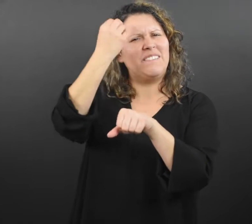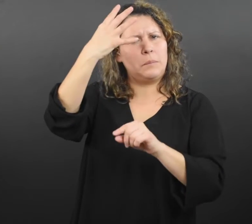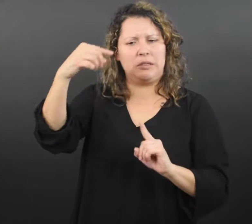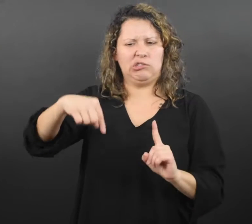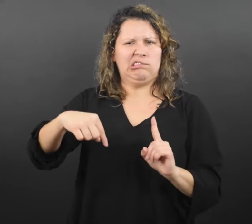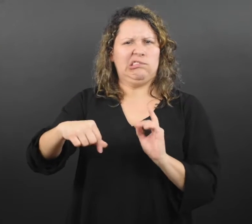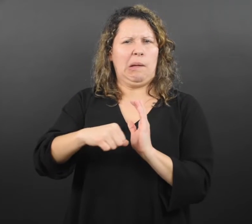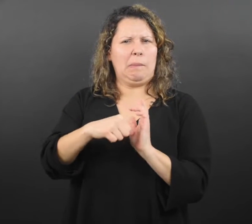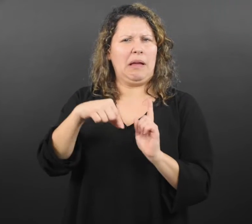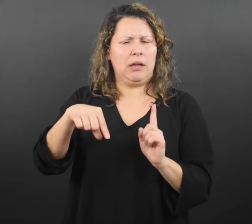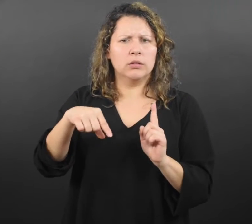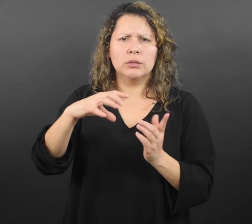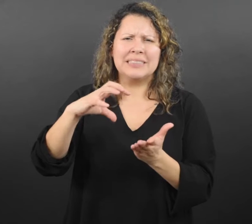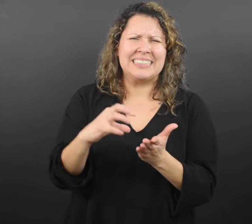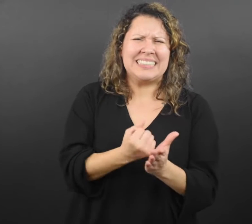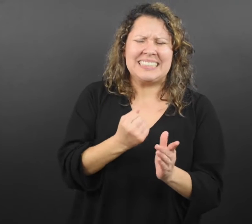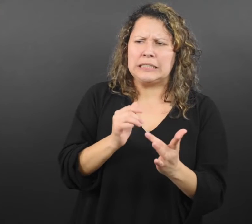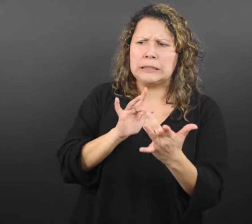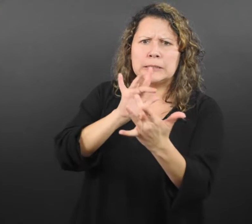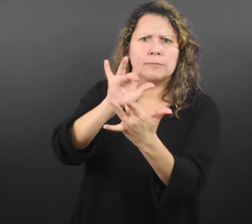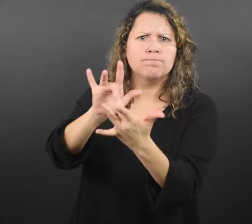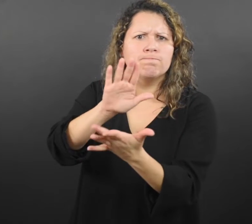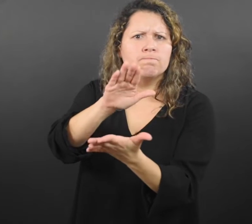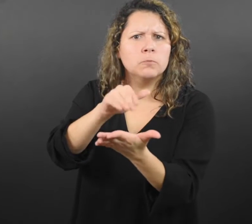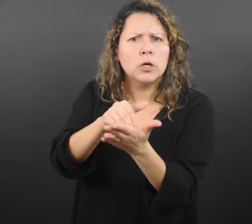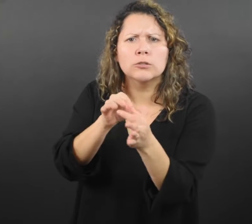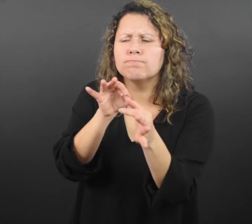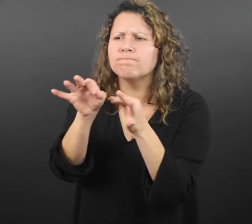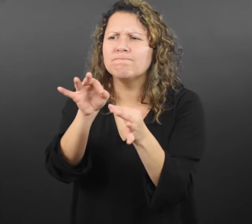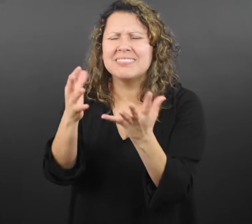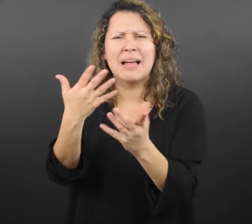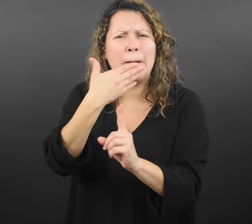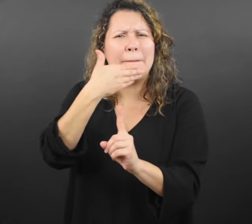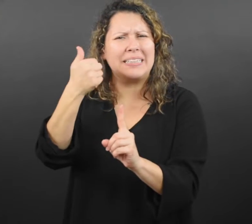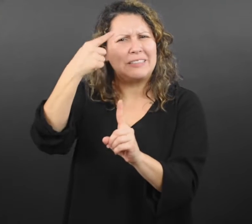on this page to talk to your doctor about what is best for you and your baby.